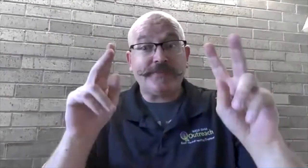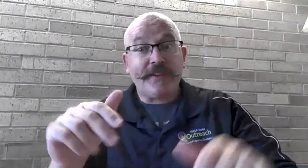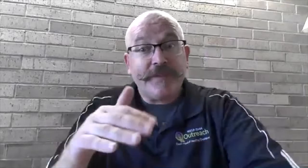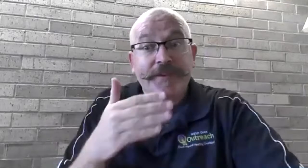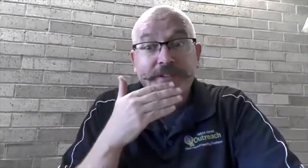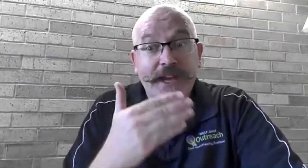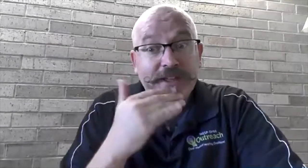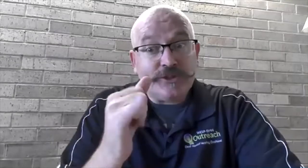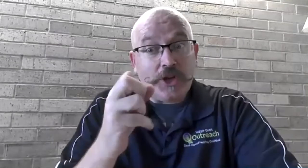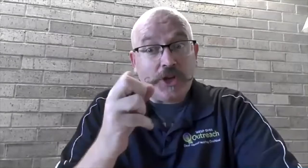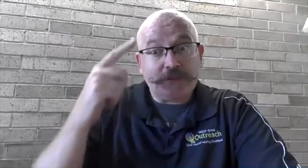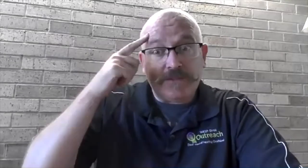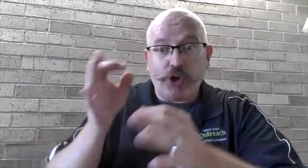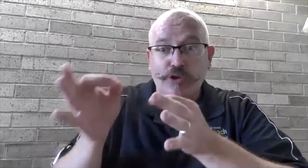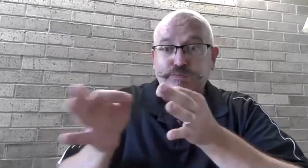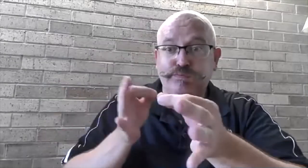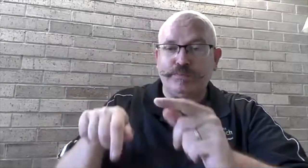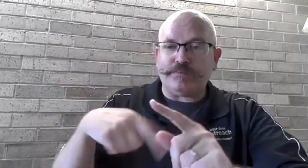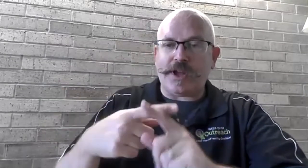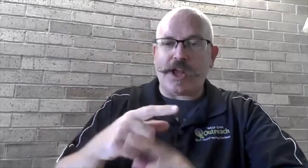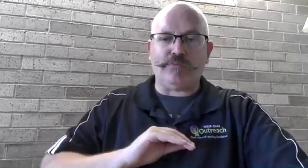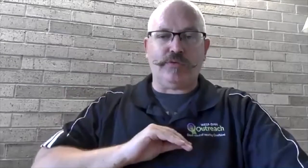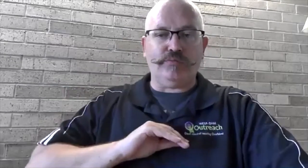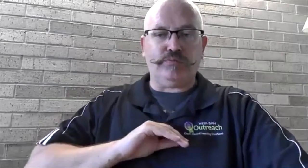(Scott) All right, well thank you, Jason, so much for explaining those things, especially about